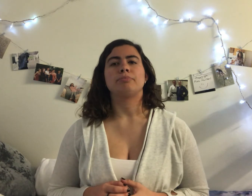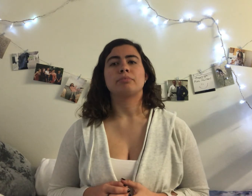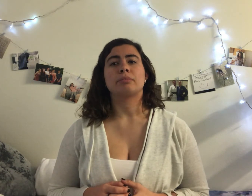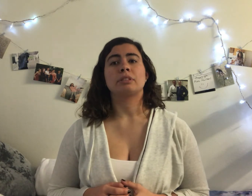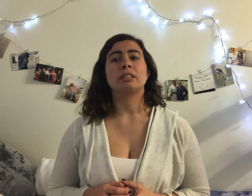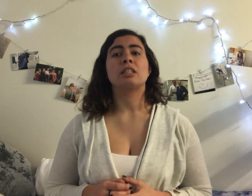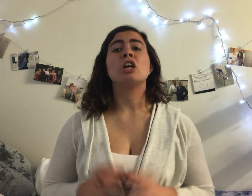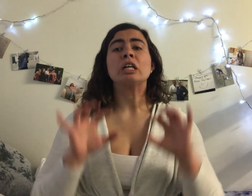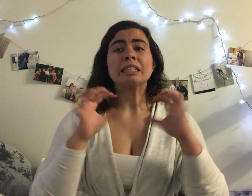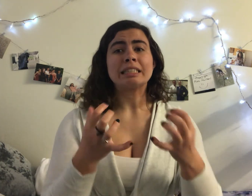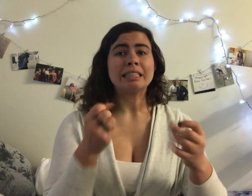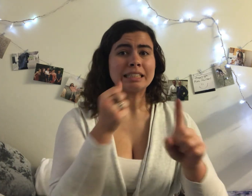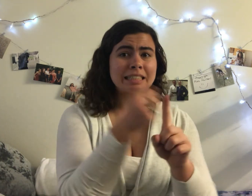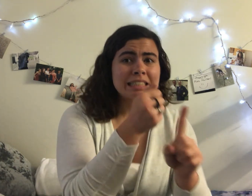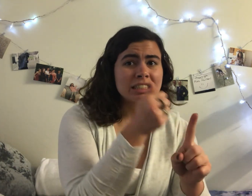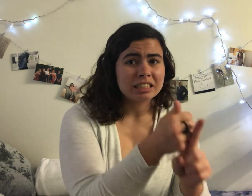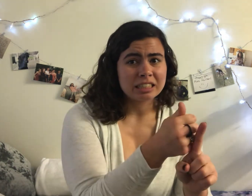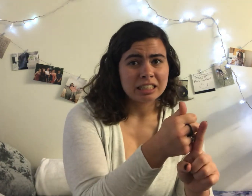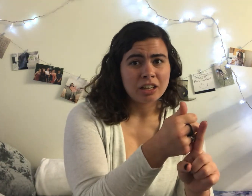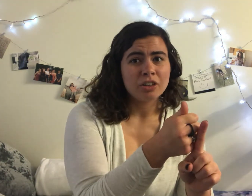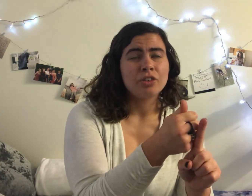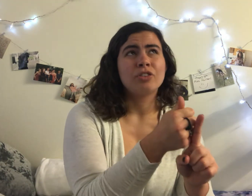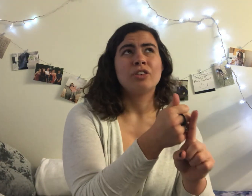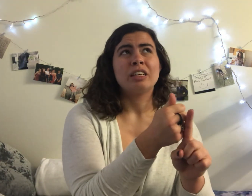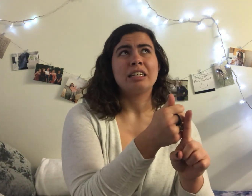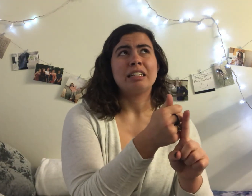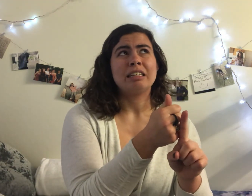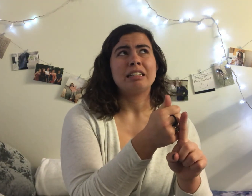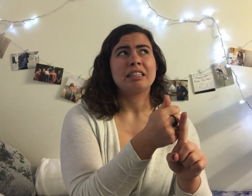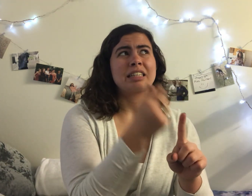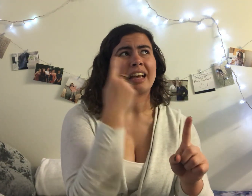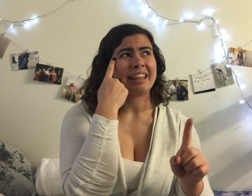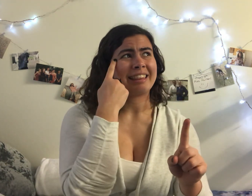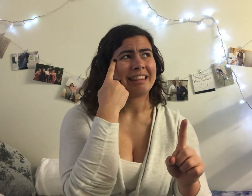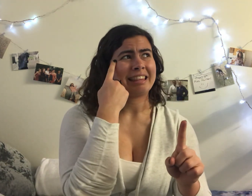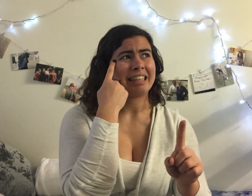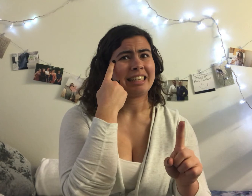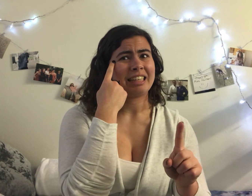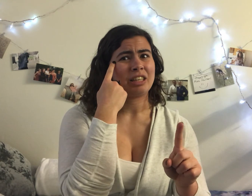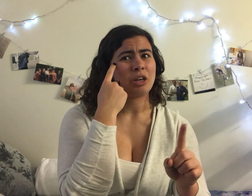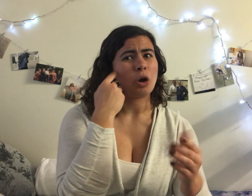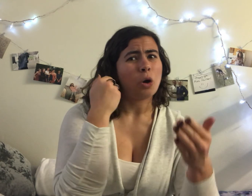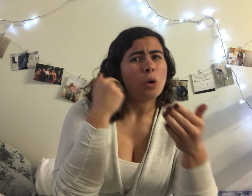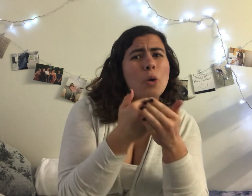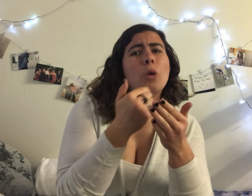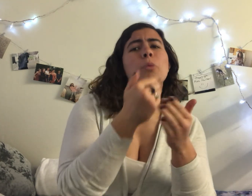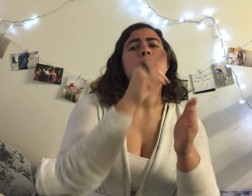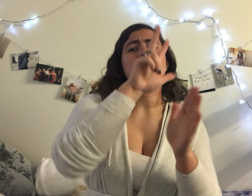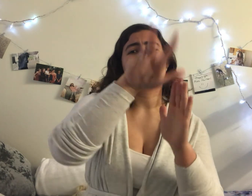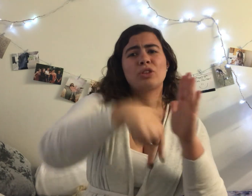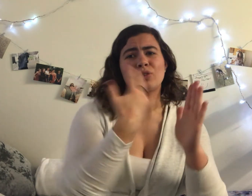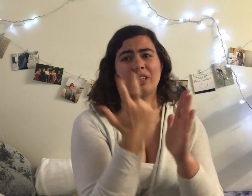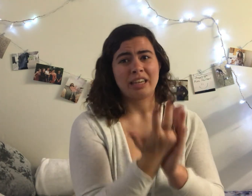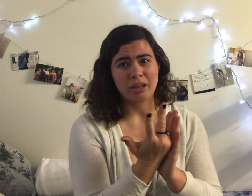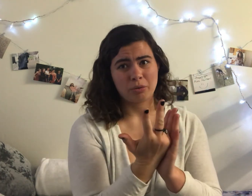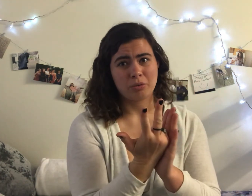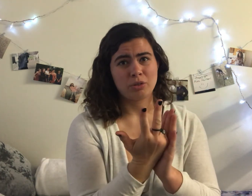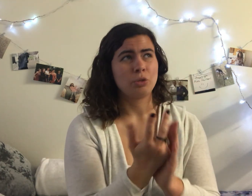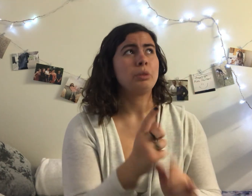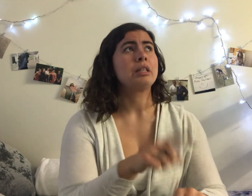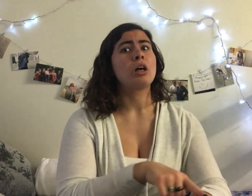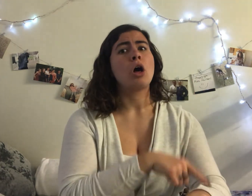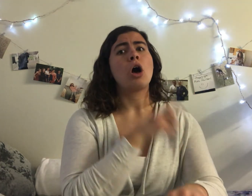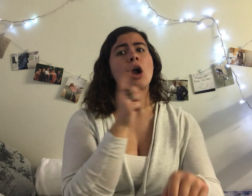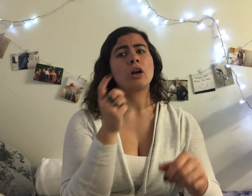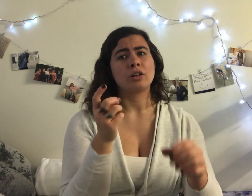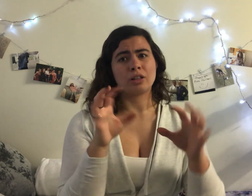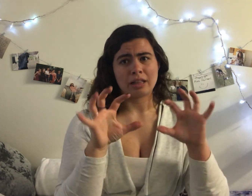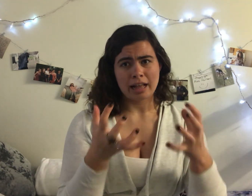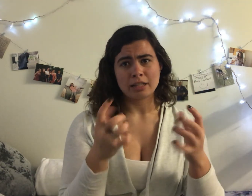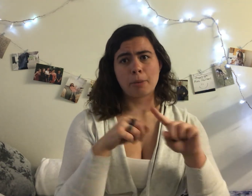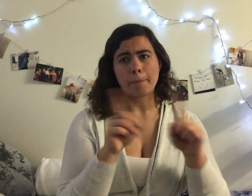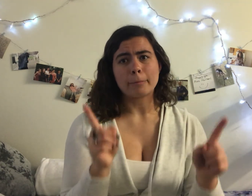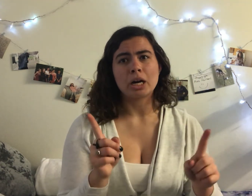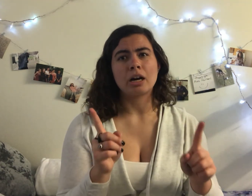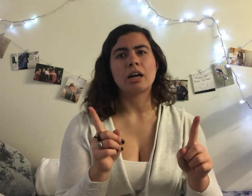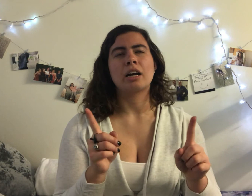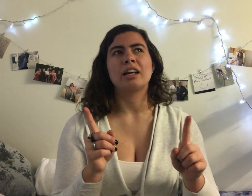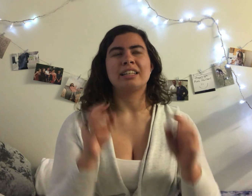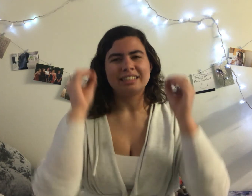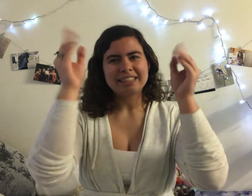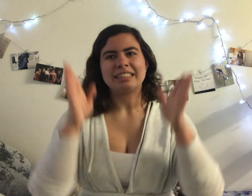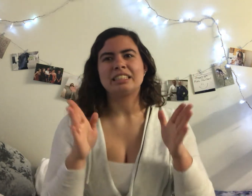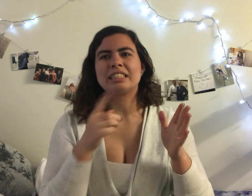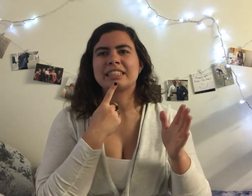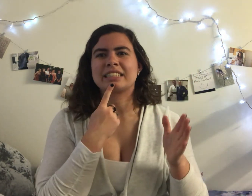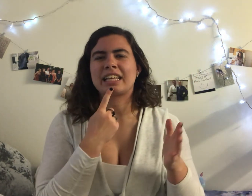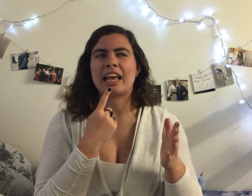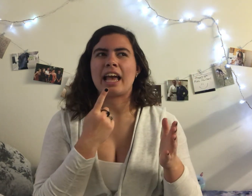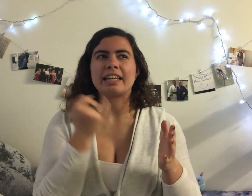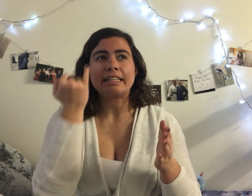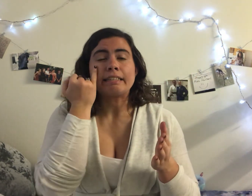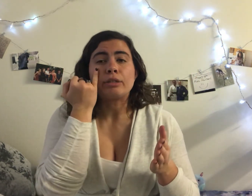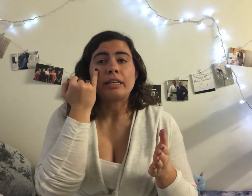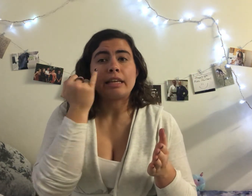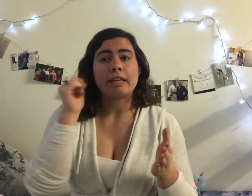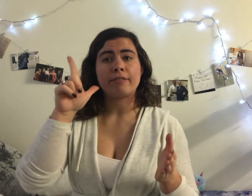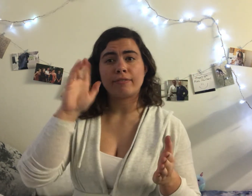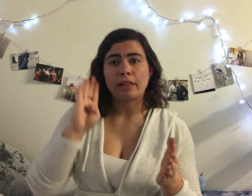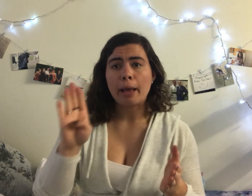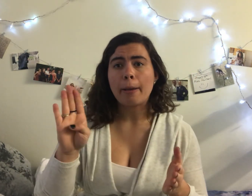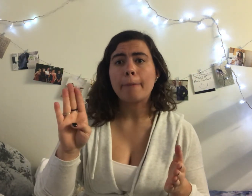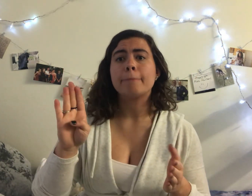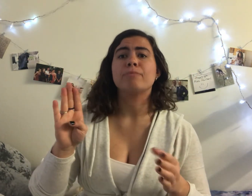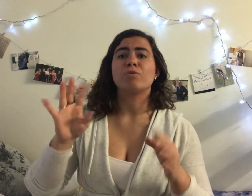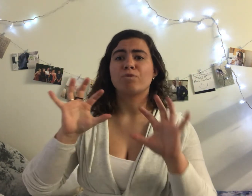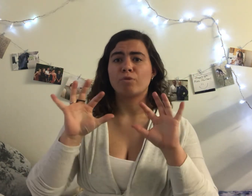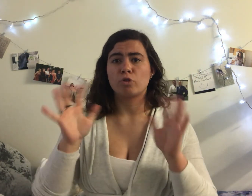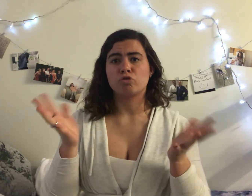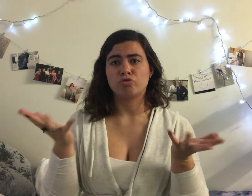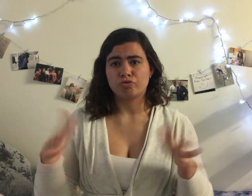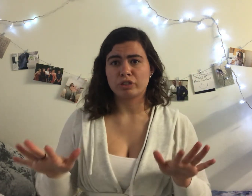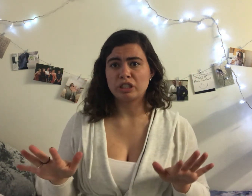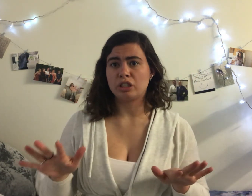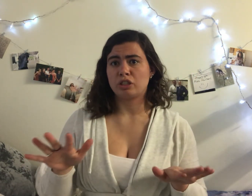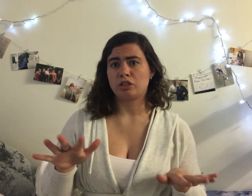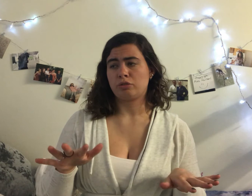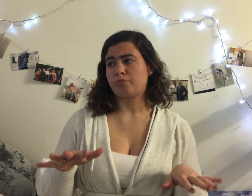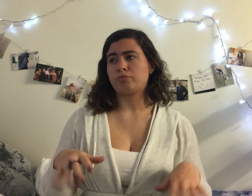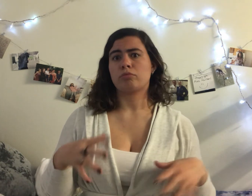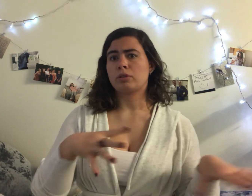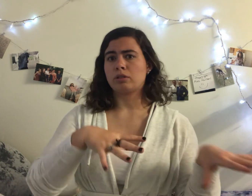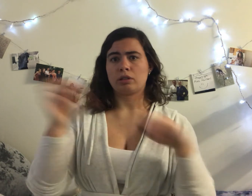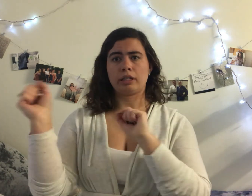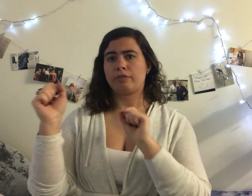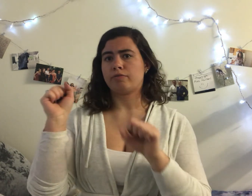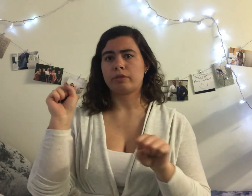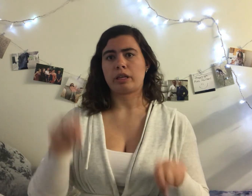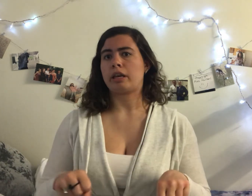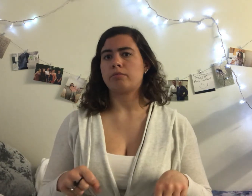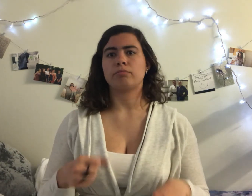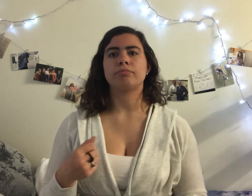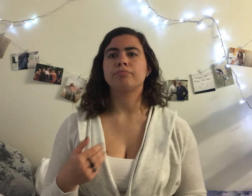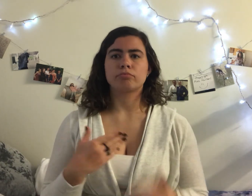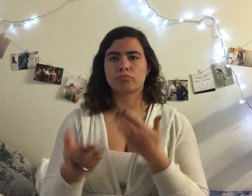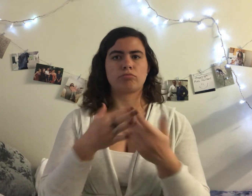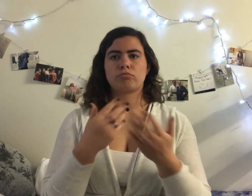I think the class itself is around three hours long but the teacher said if you finish the lab, you can leave.